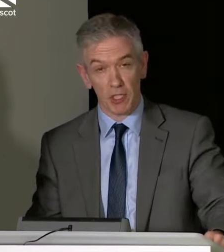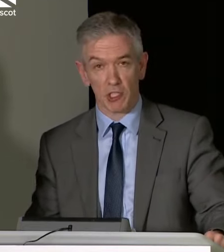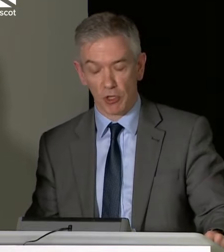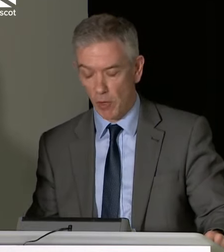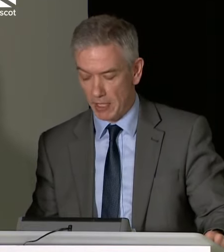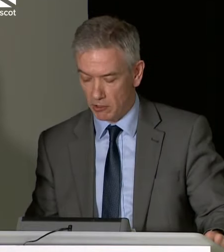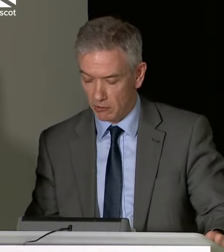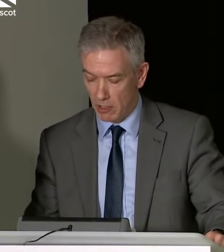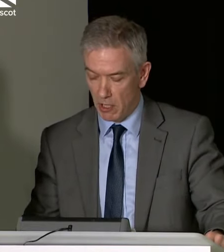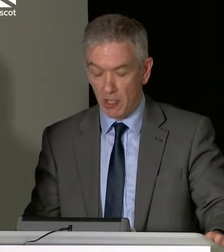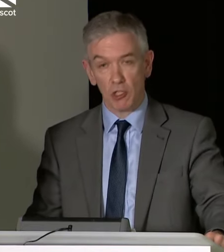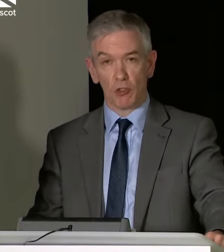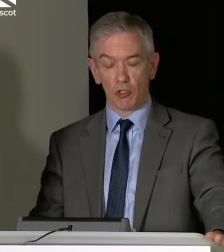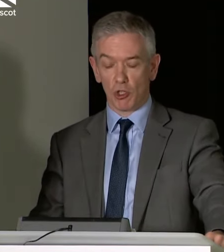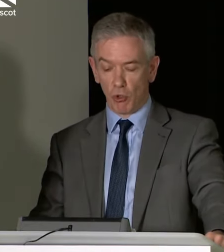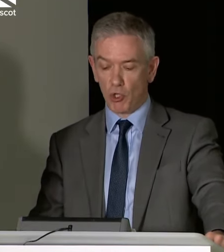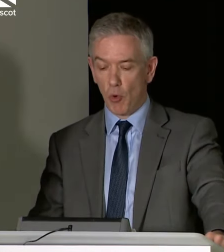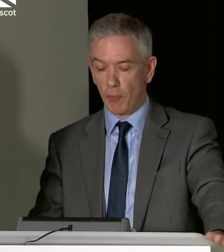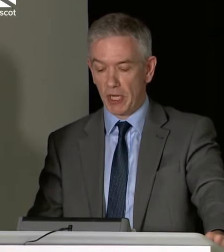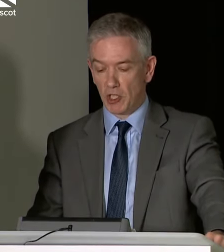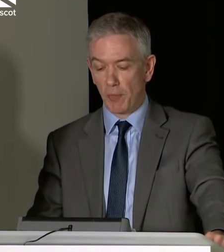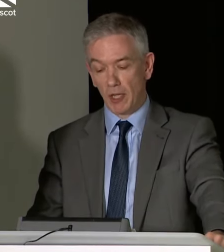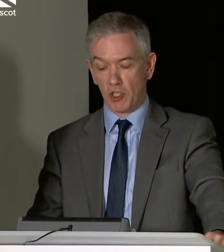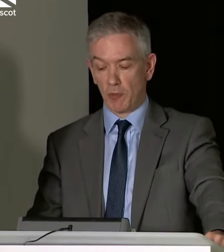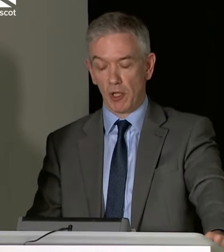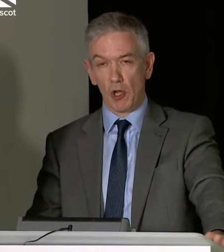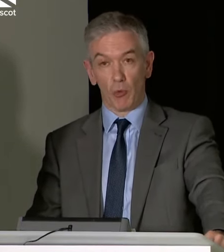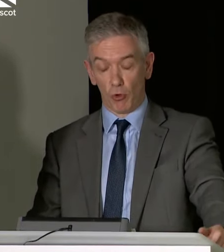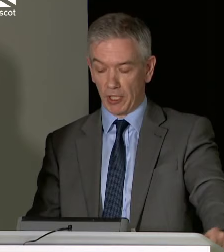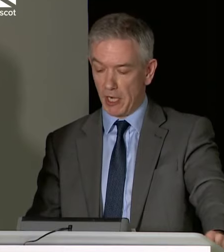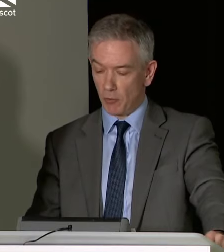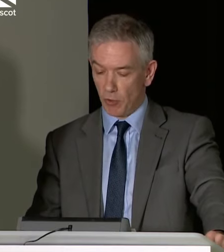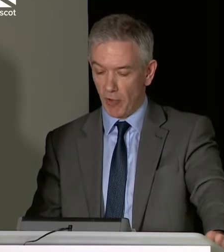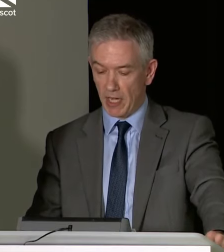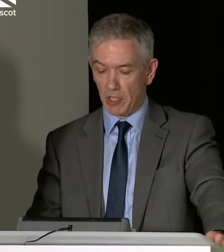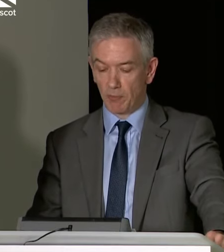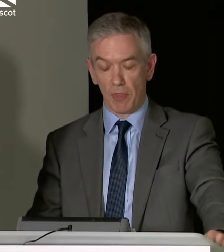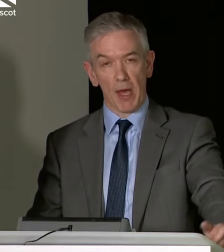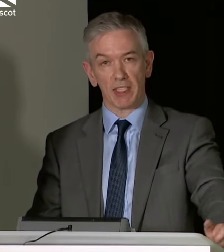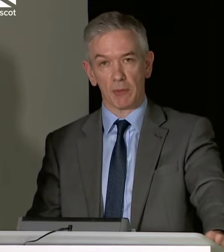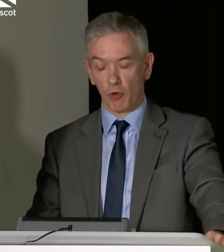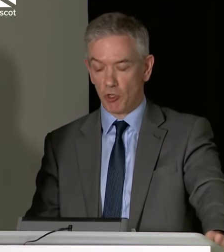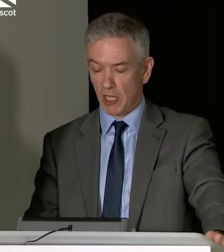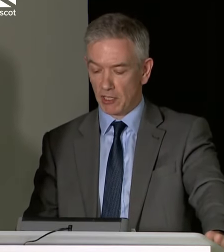this is required. This includes close cooperation and partnership with Logan Air, with ferries, the maritime coastguard